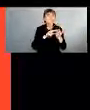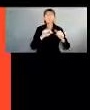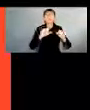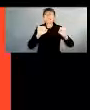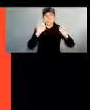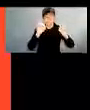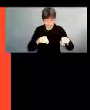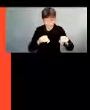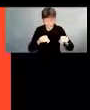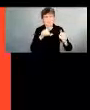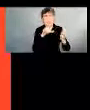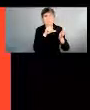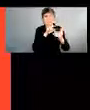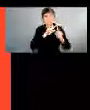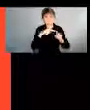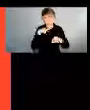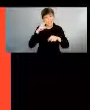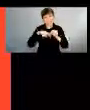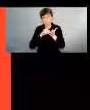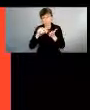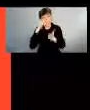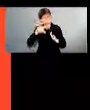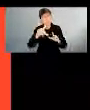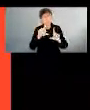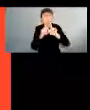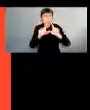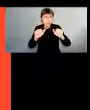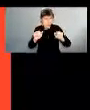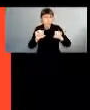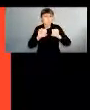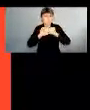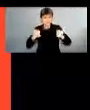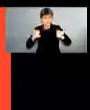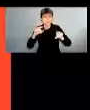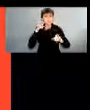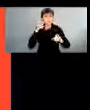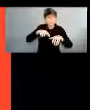We just can’t pay for your diploma or degree, so if you are taking courses in pursuit of